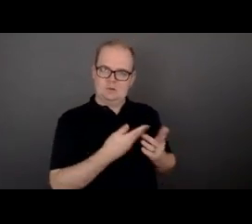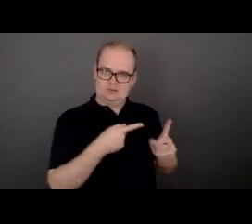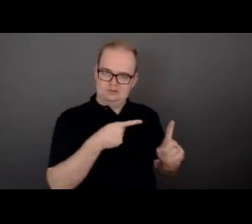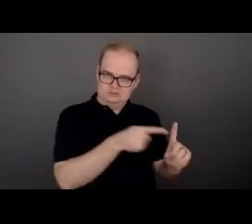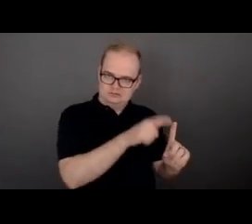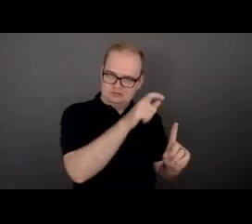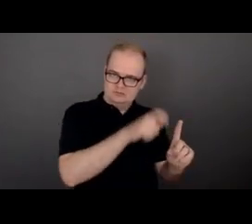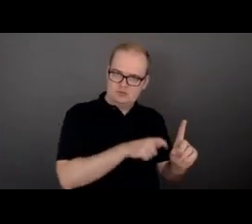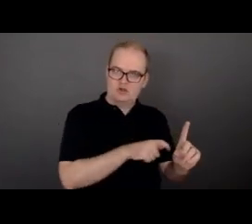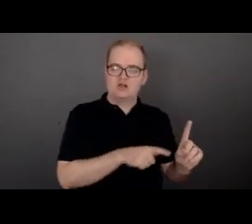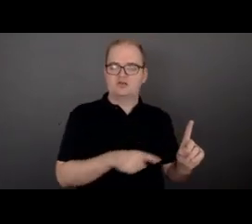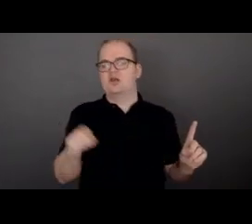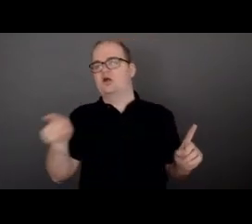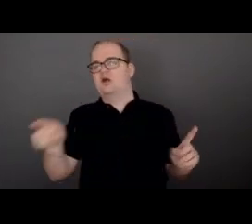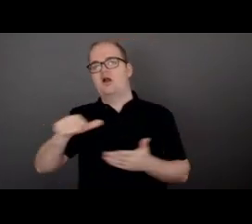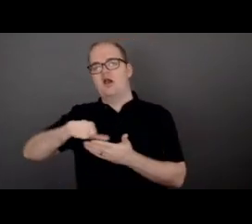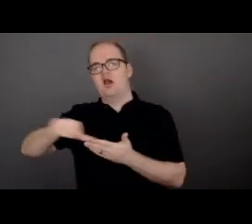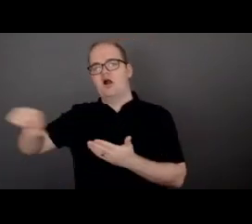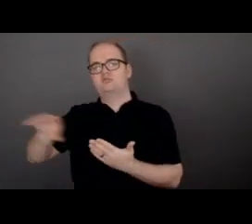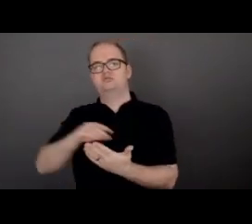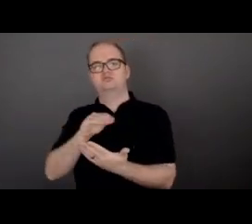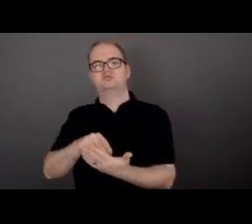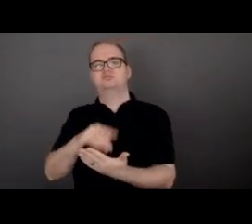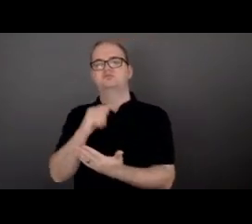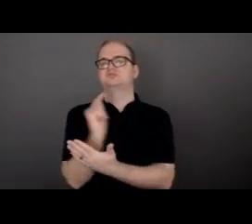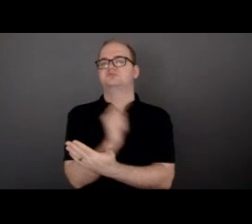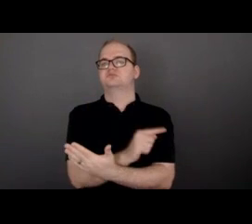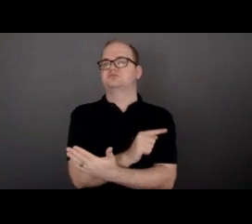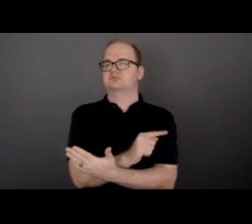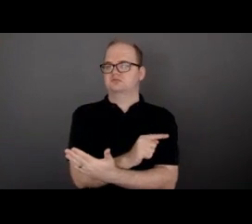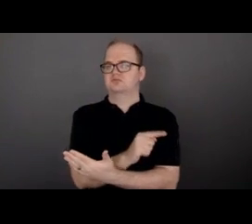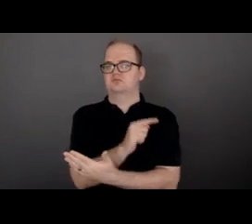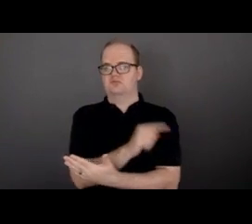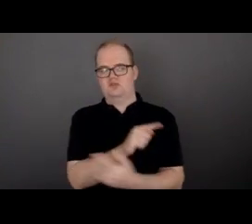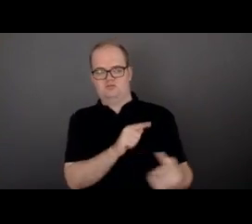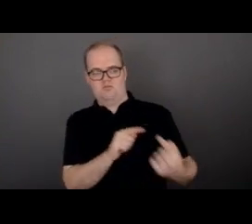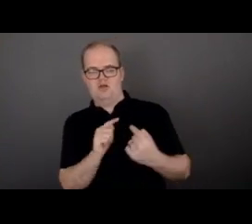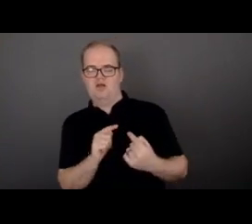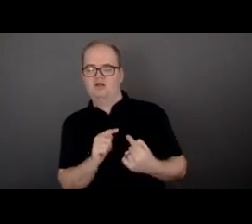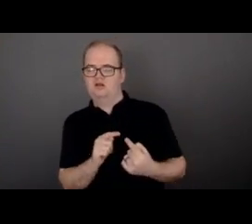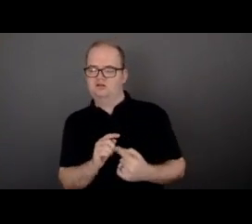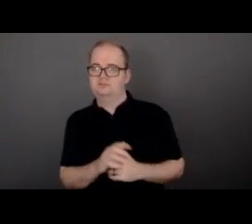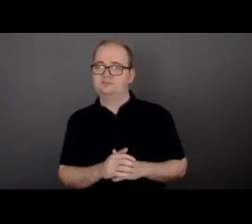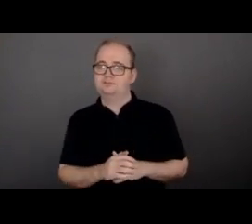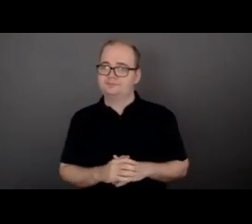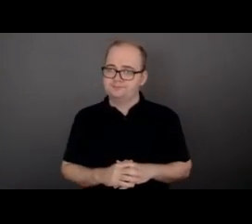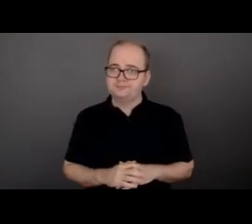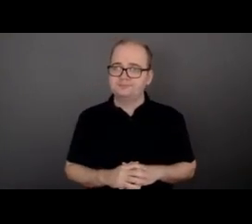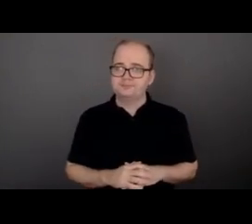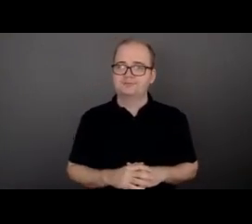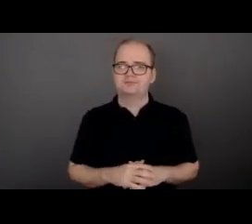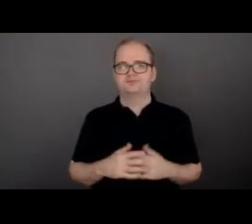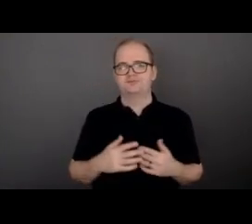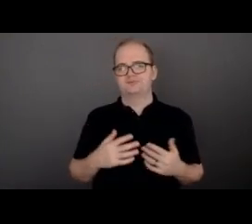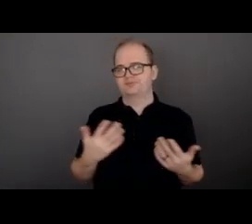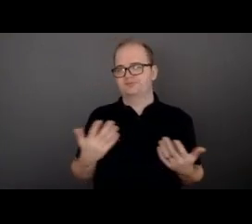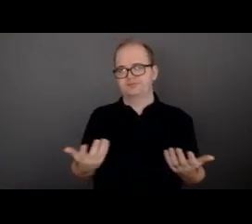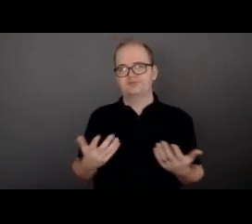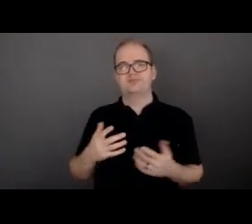even though they are the person most needing protection. So like we talked about before, super important for them to get advice.